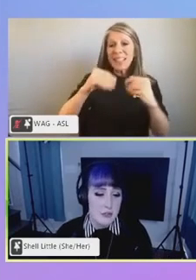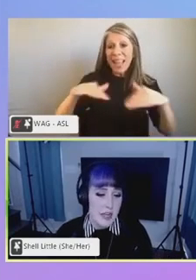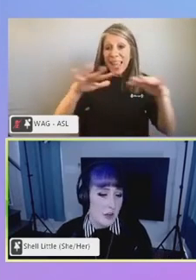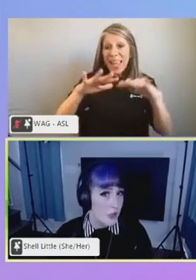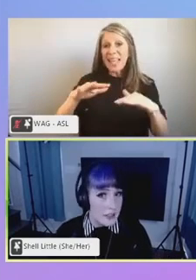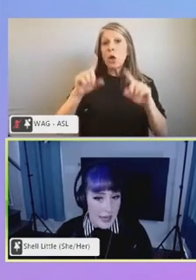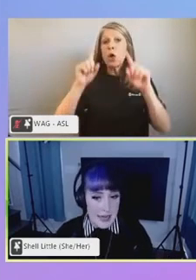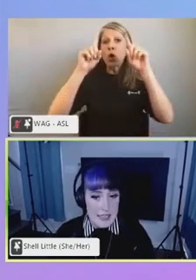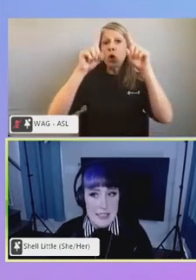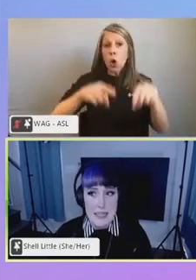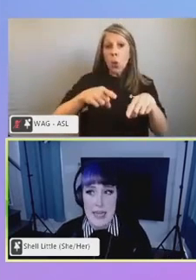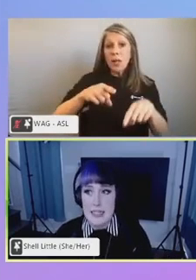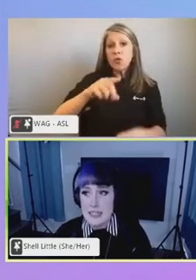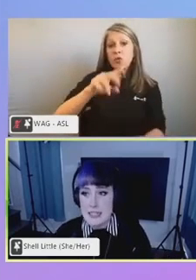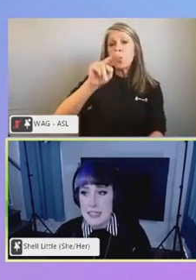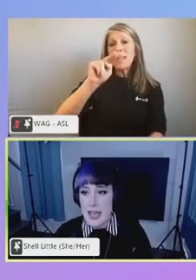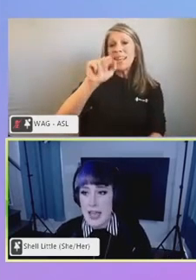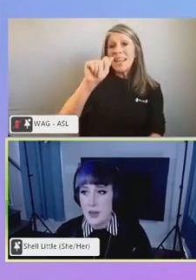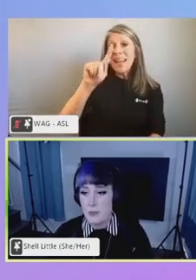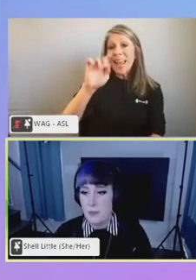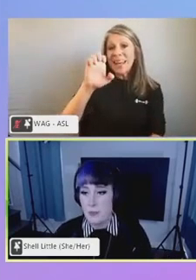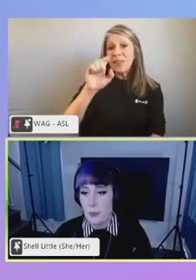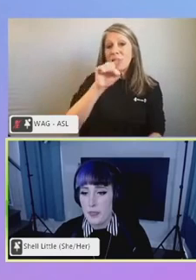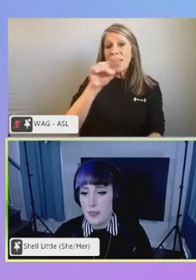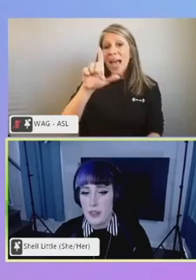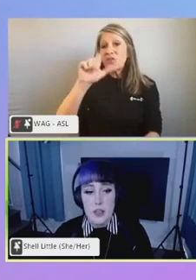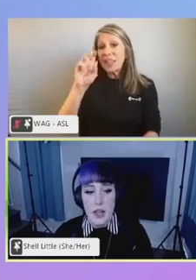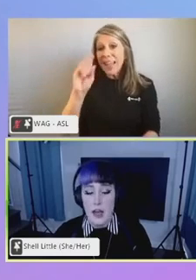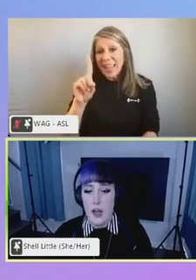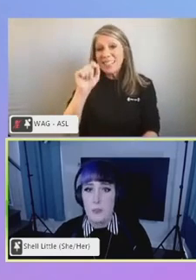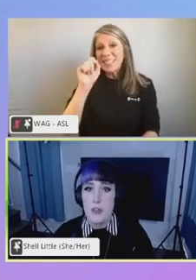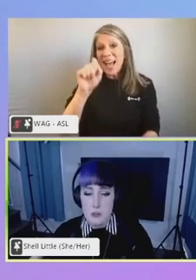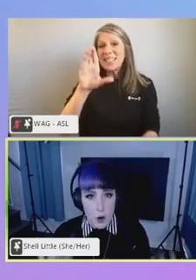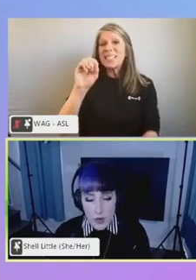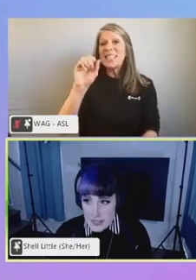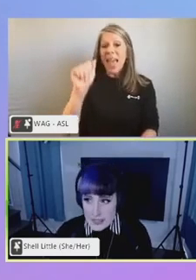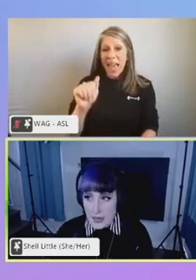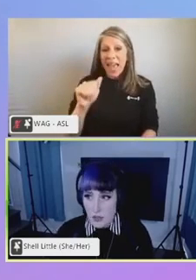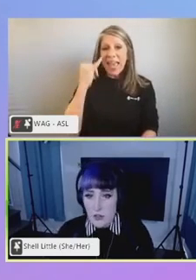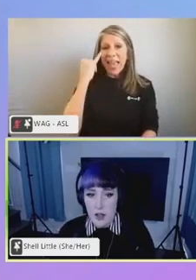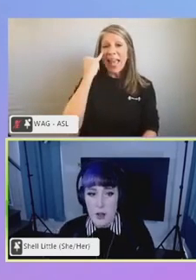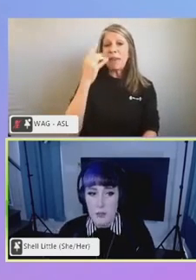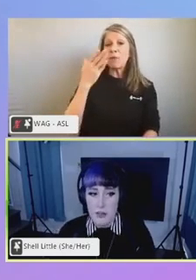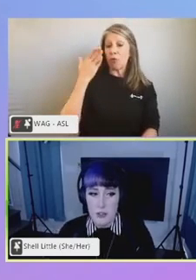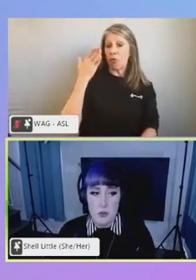the event itself and the Duwamish Tribe. You can learn more about the Indigenous land you are currently on by